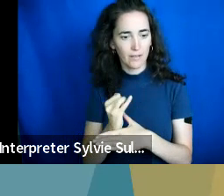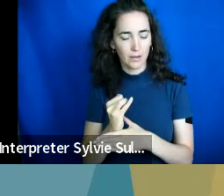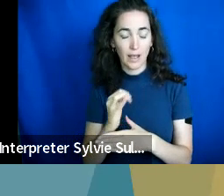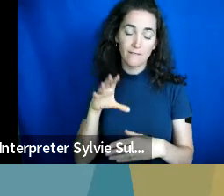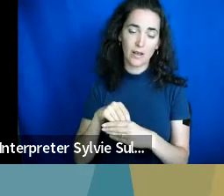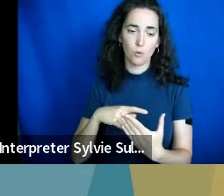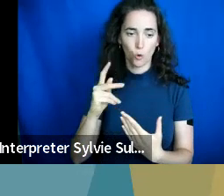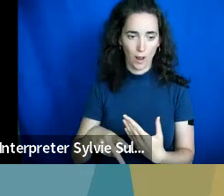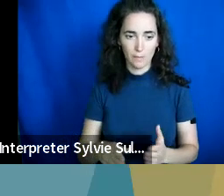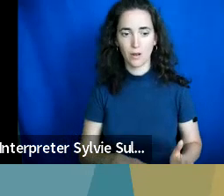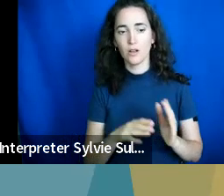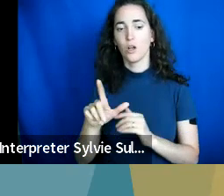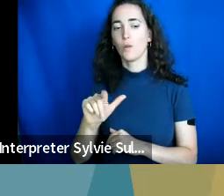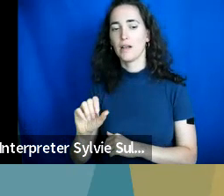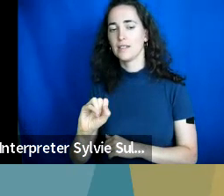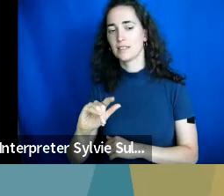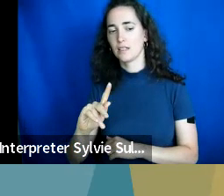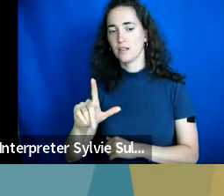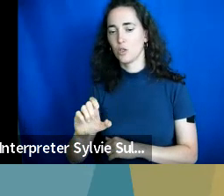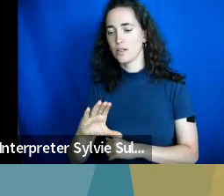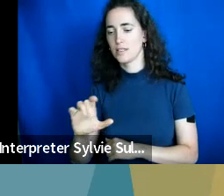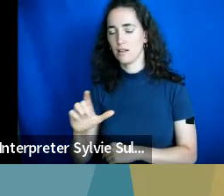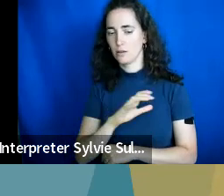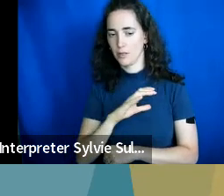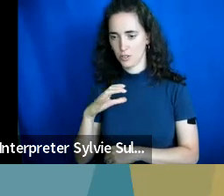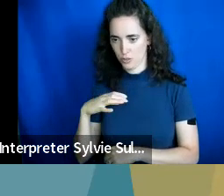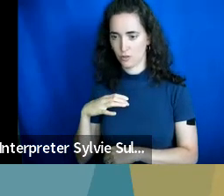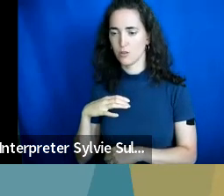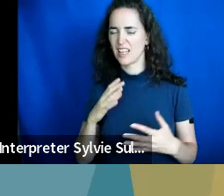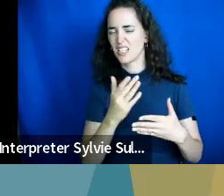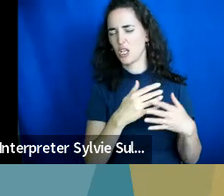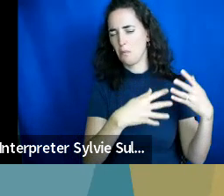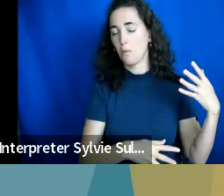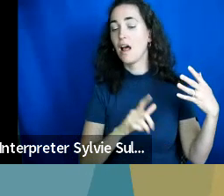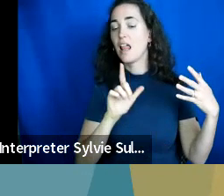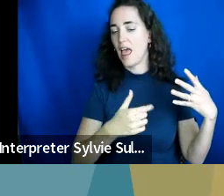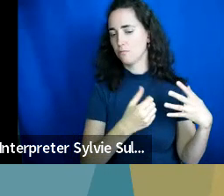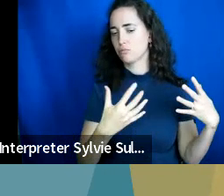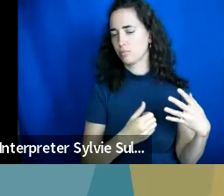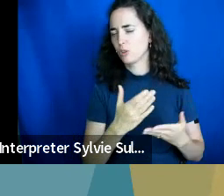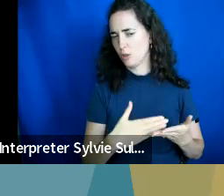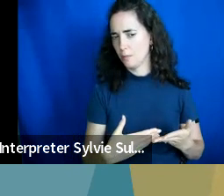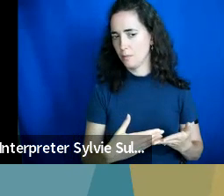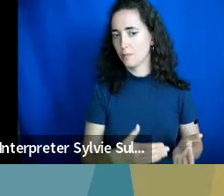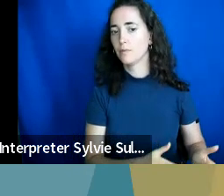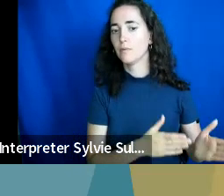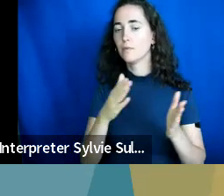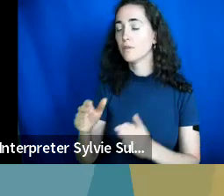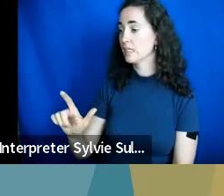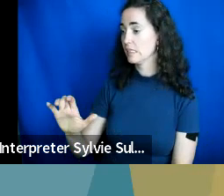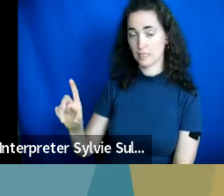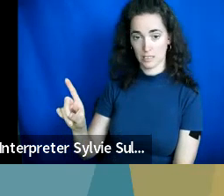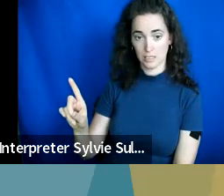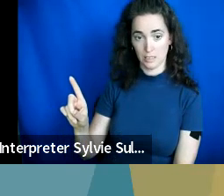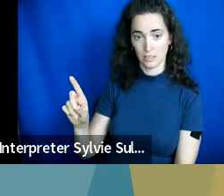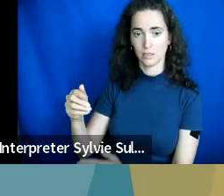program the Louisiana sickle cell. Some some of these will highlight today. and then also underneath Louisiana Commission for the Deaf.